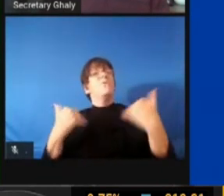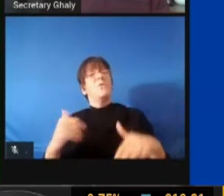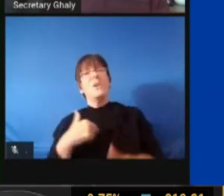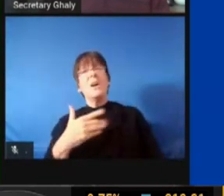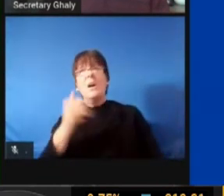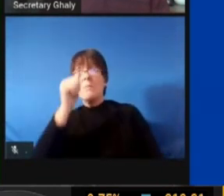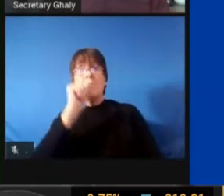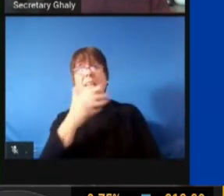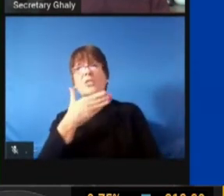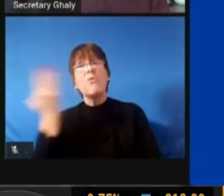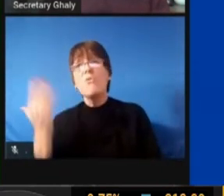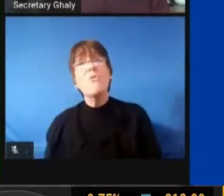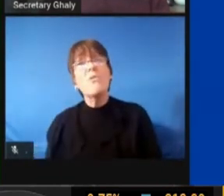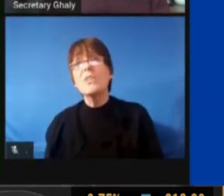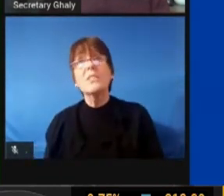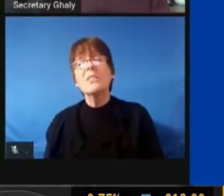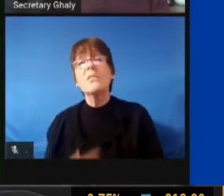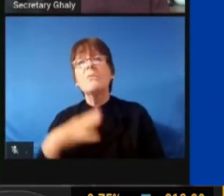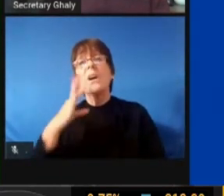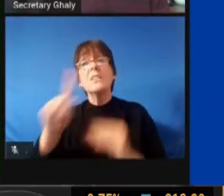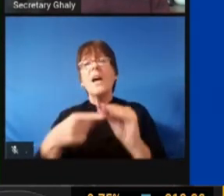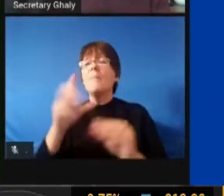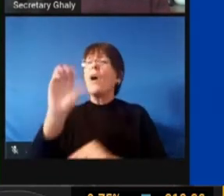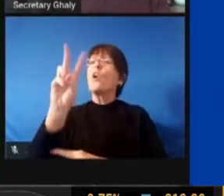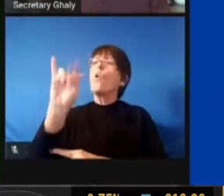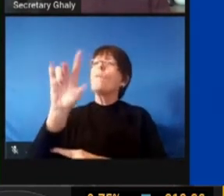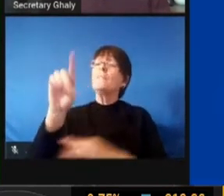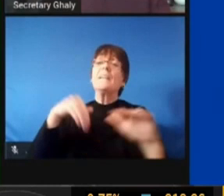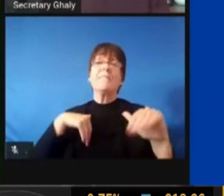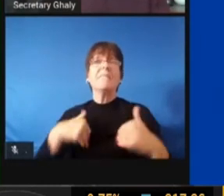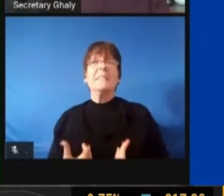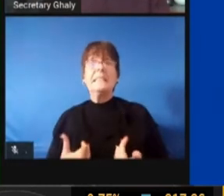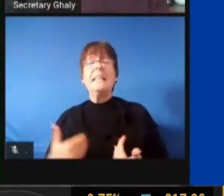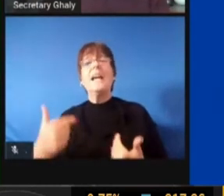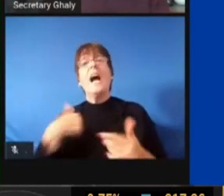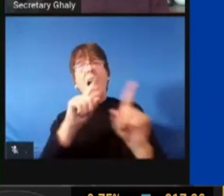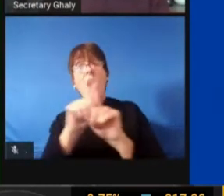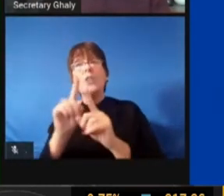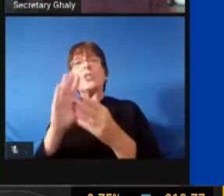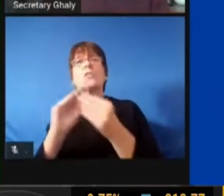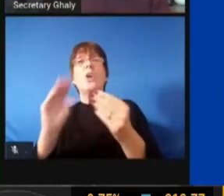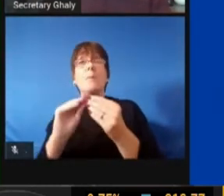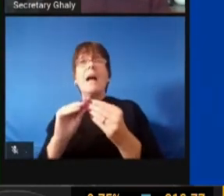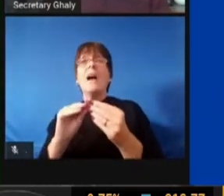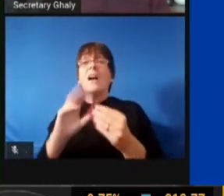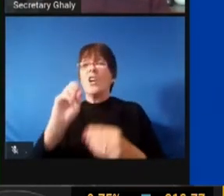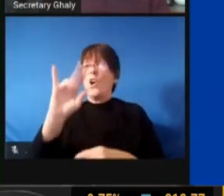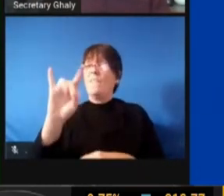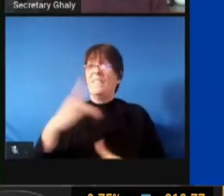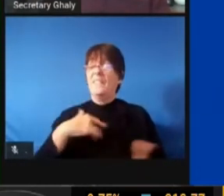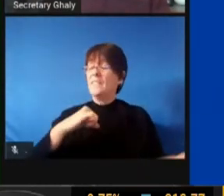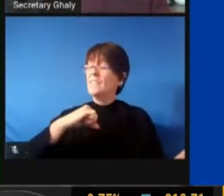WE KNOW IT IS HARD. WE KNOW MANY PEOPLE ARE EXHAUSTED. THEY FELT ISOLATED AND THEY ARE